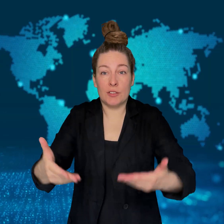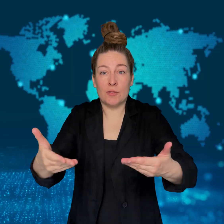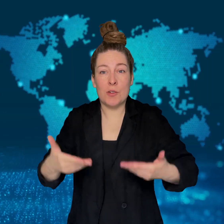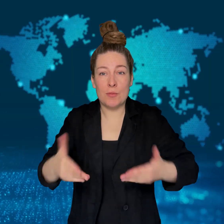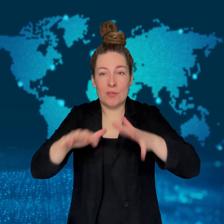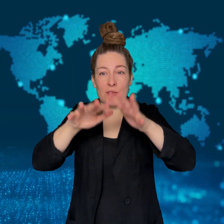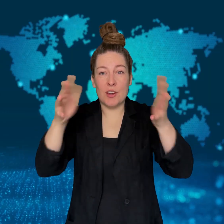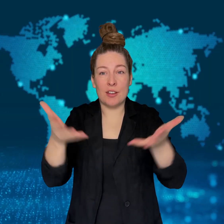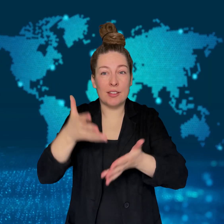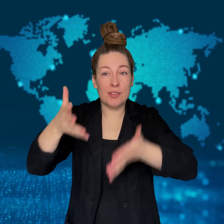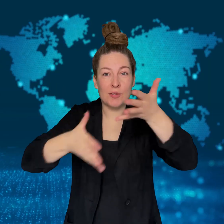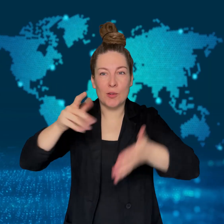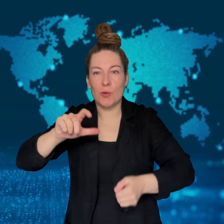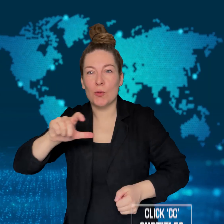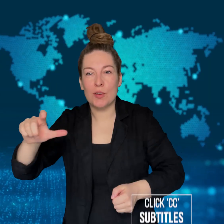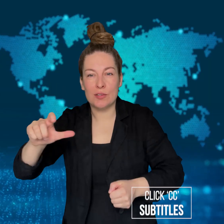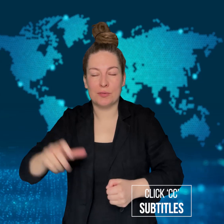Welcome to WorldSign Week!